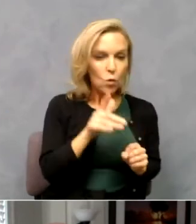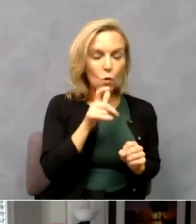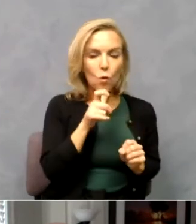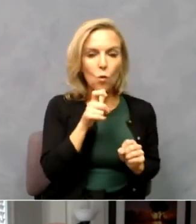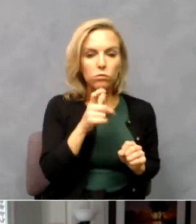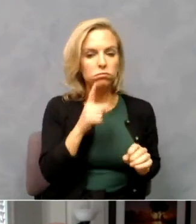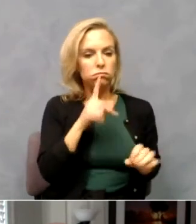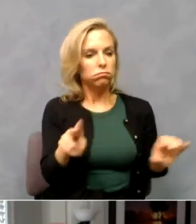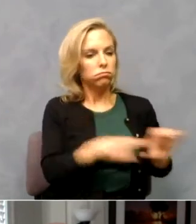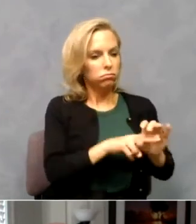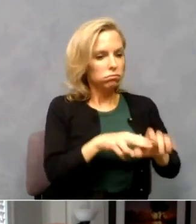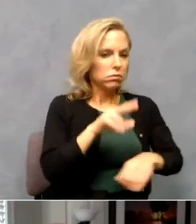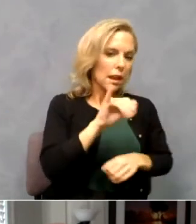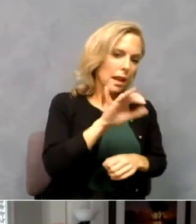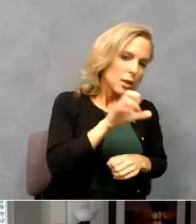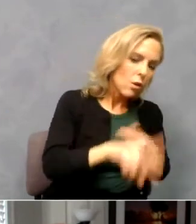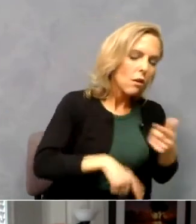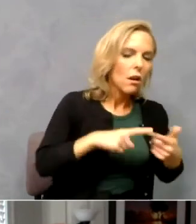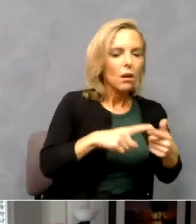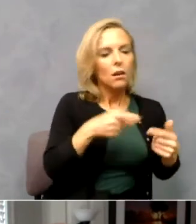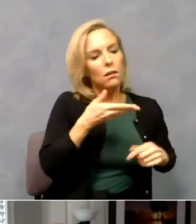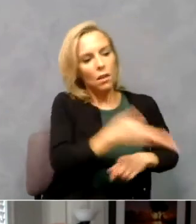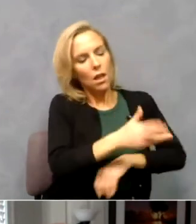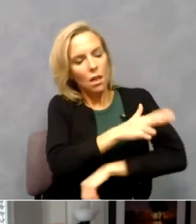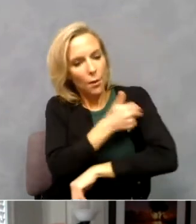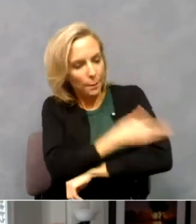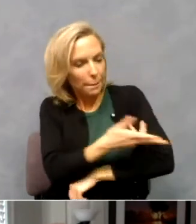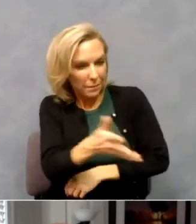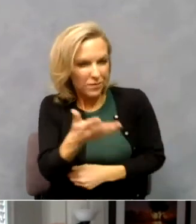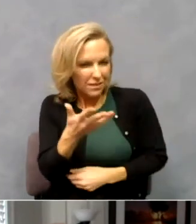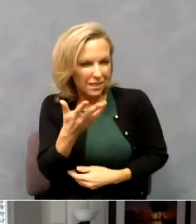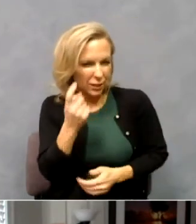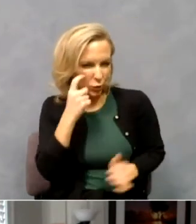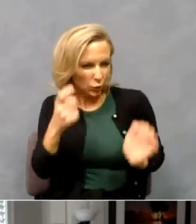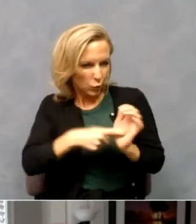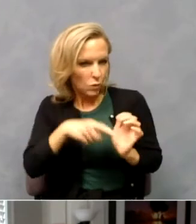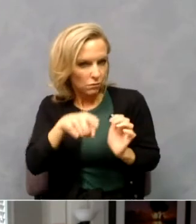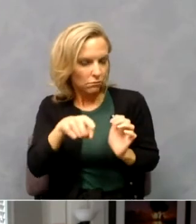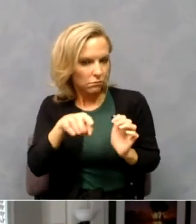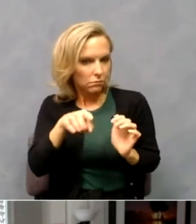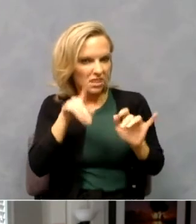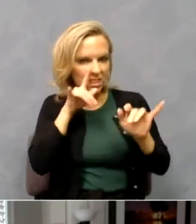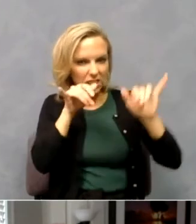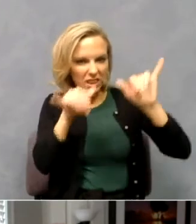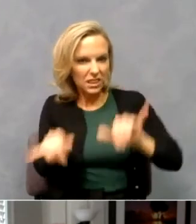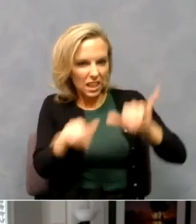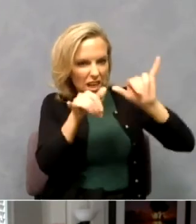the I C. U, and you can see that the same numbers play out. So about 40% of